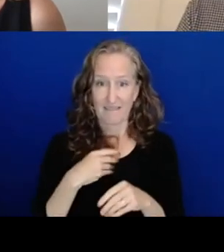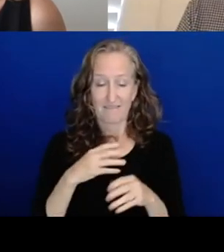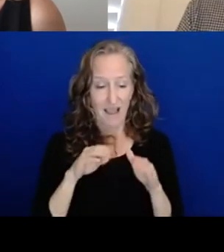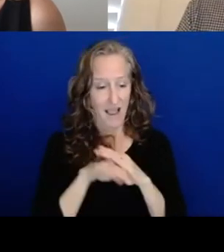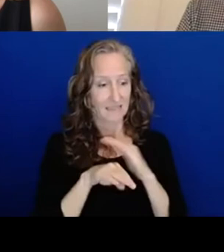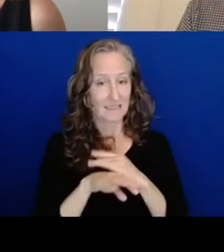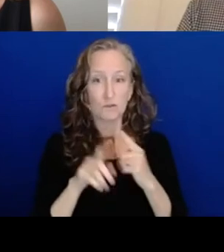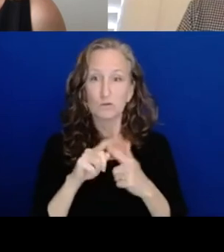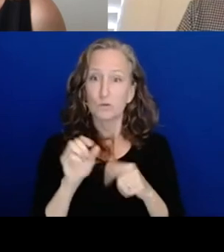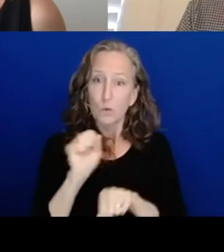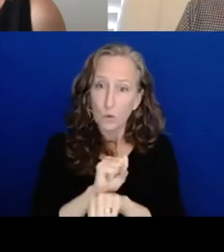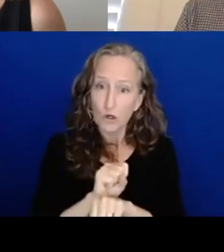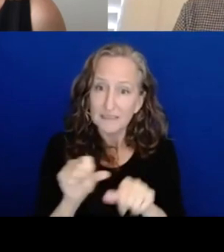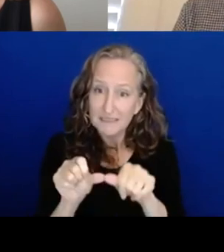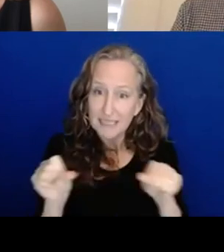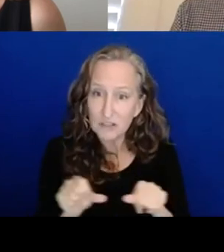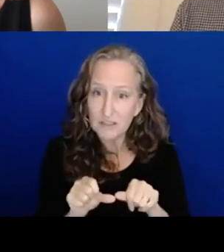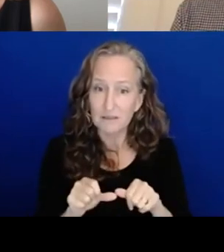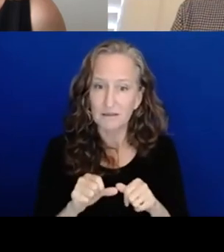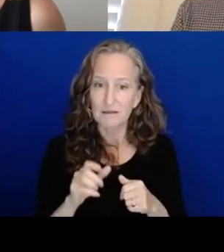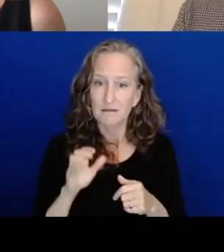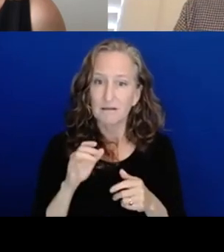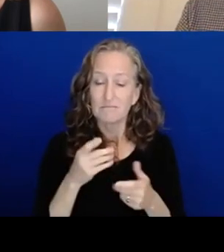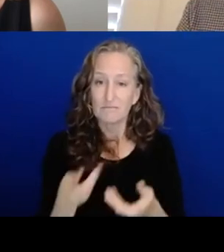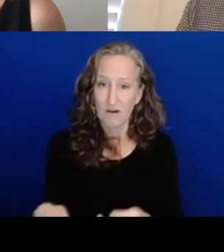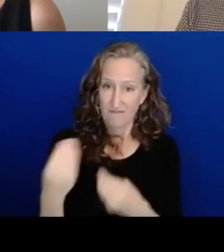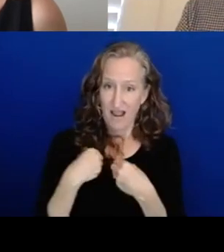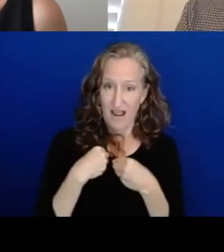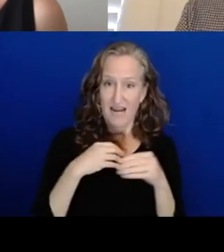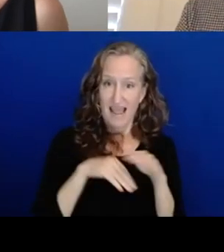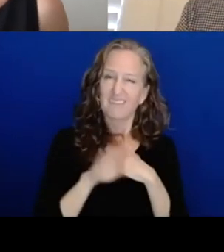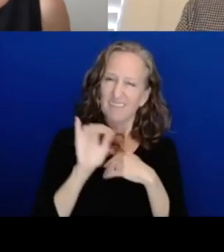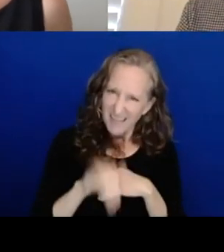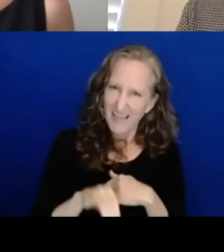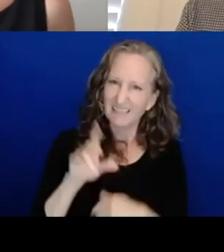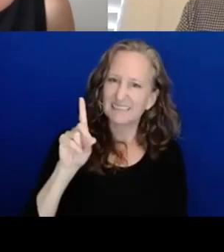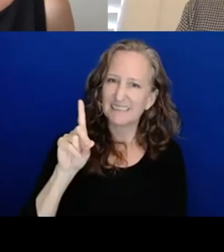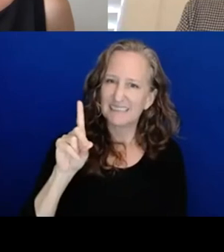at home. So, that access right there is DEI work. They don't call it that. Which is great.